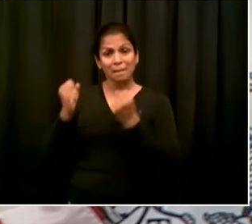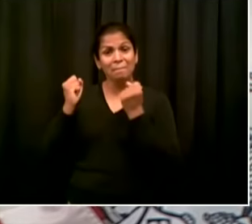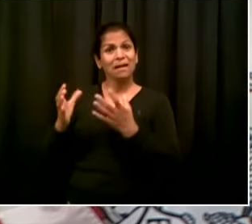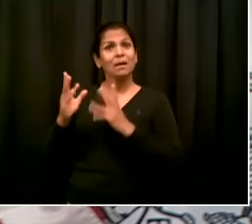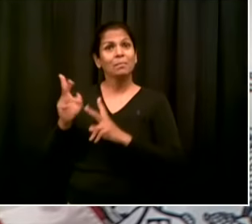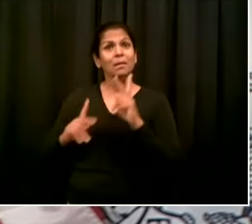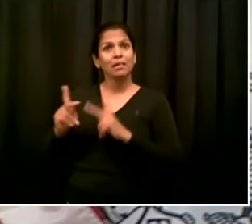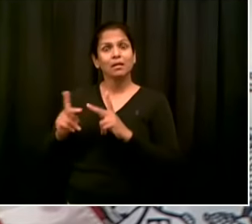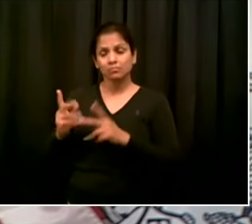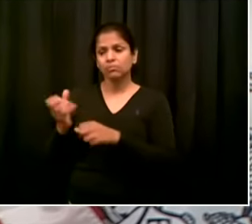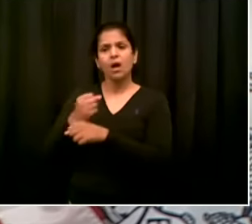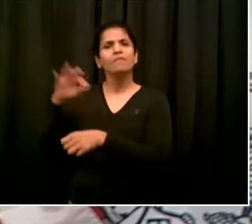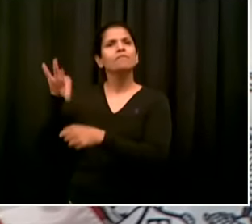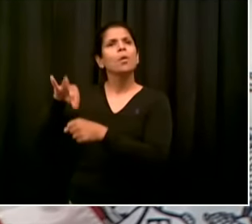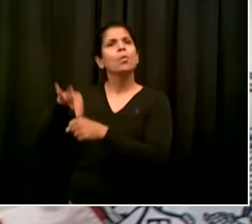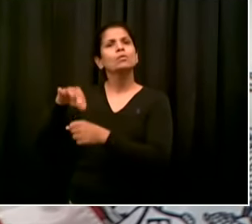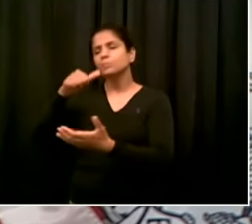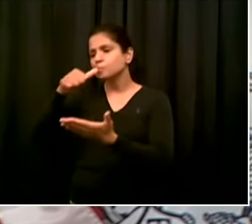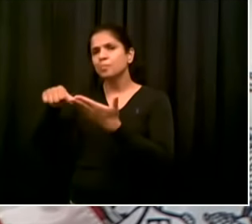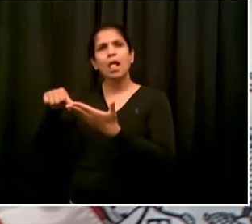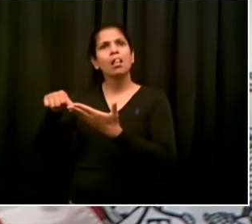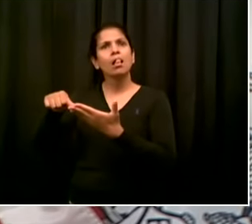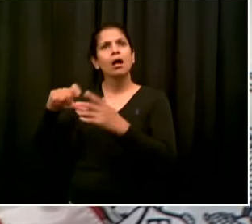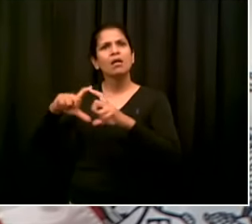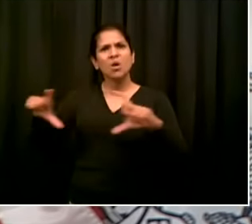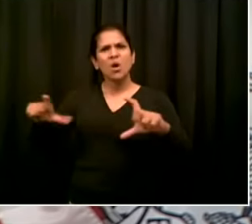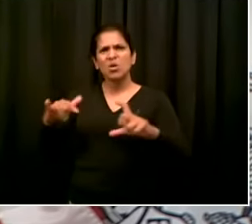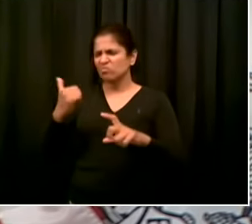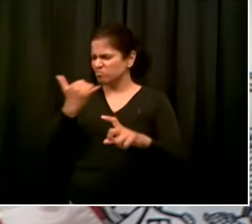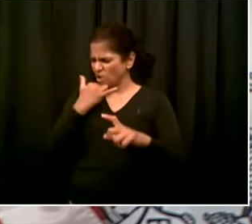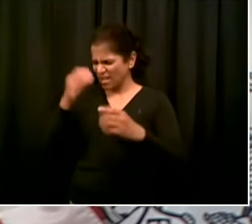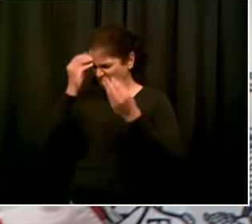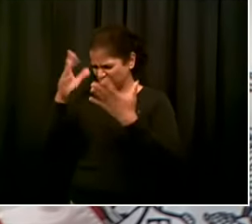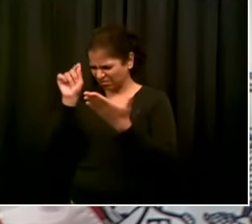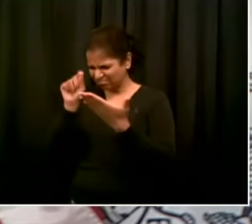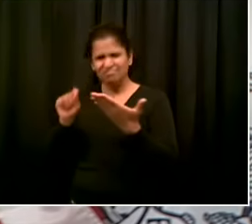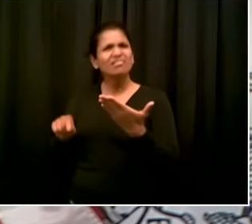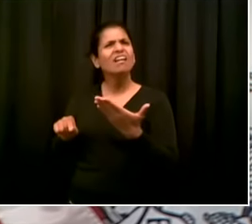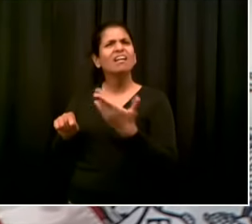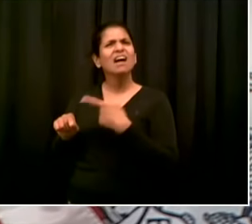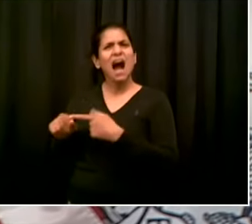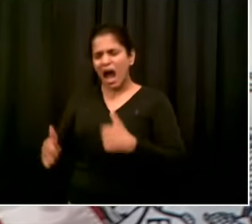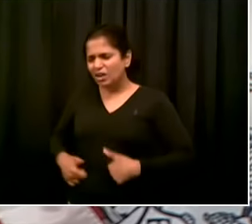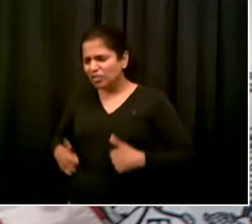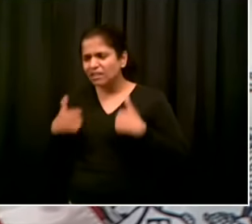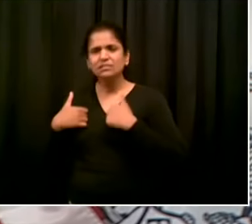TELLING US. WAE REN OT SEEING AWN UPTICK IN CAUSES IN THE SCHOOLS IN THOSE ZIP CODES.